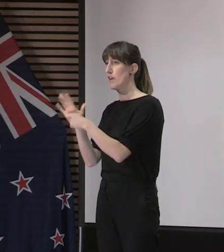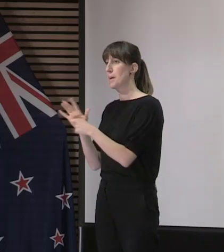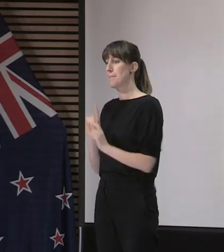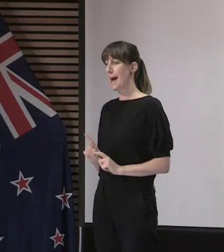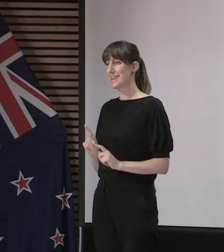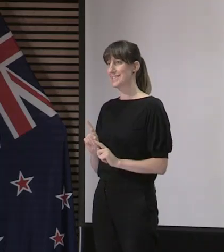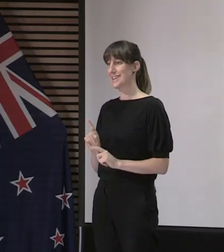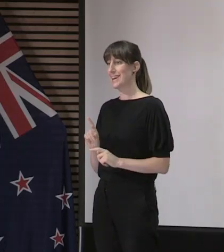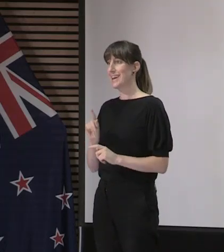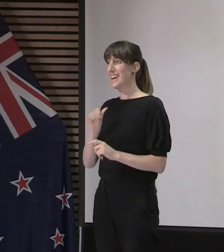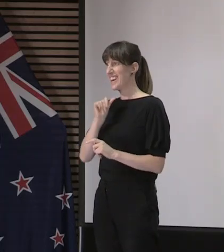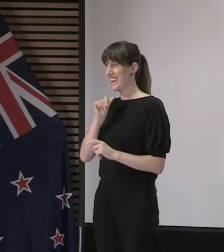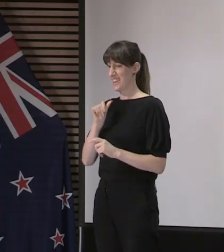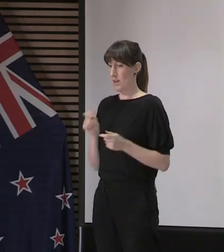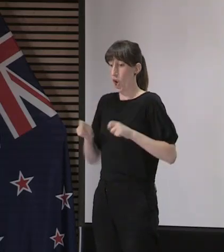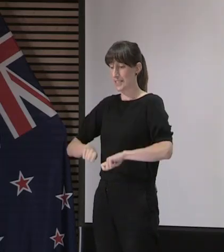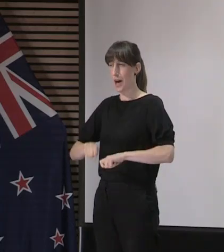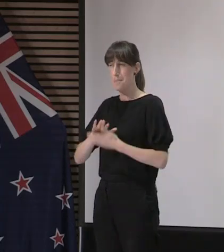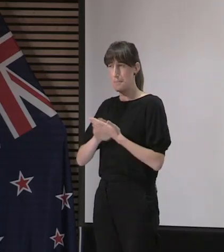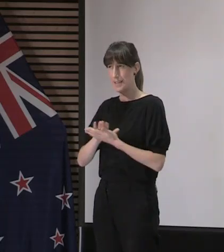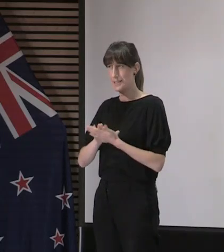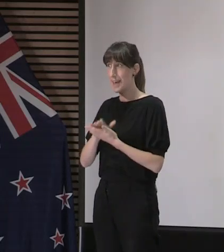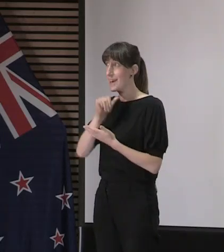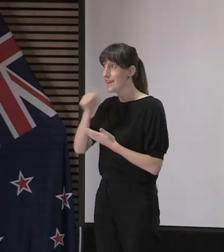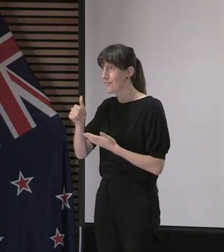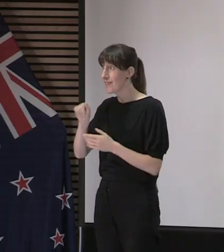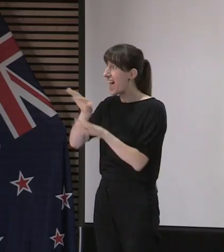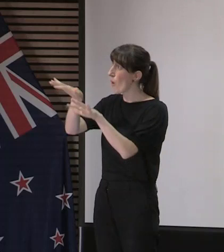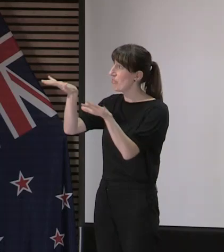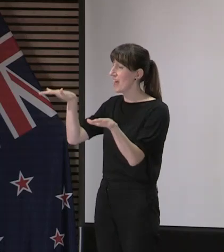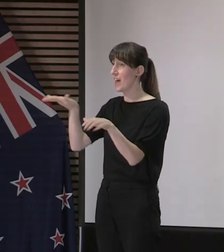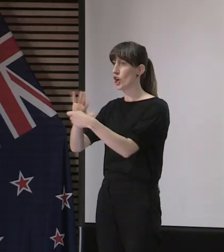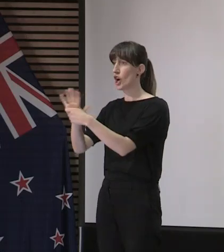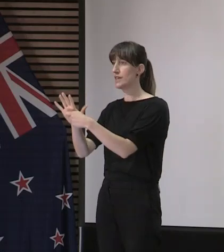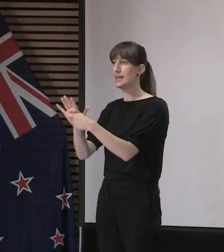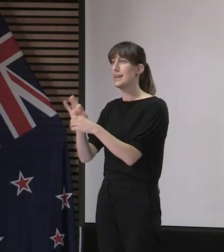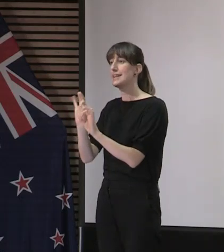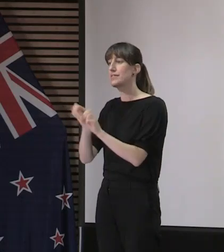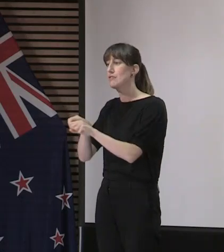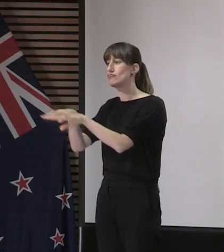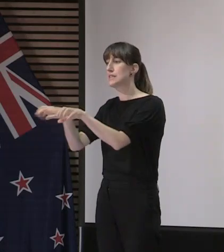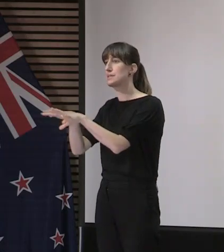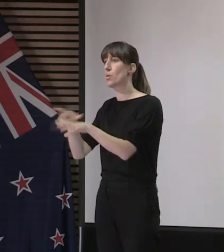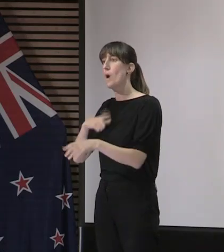the ones we have found, but the key point and the key benefit of the lockdown has been that, even if those cases